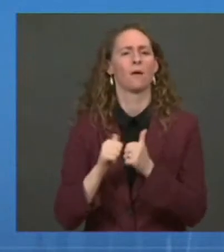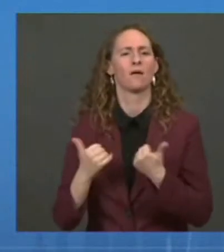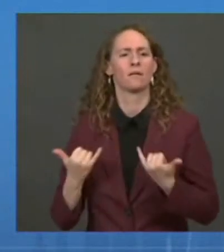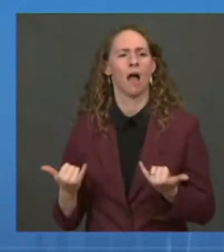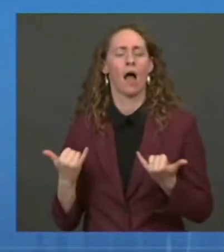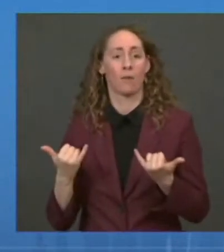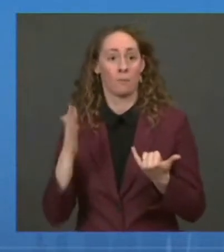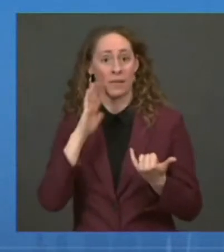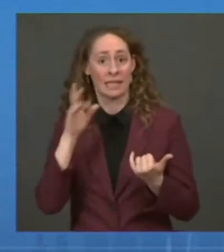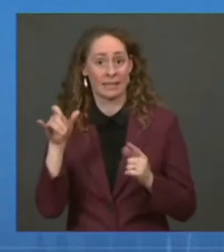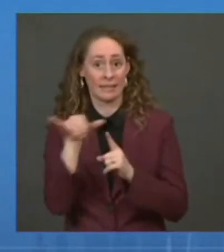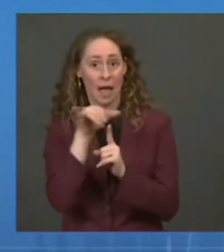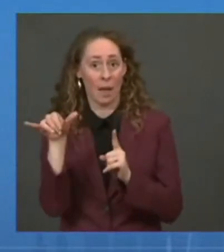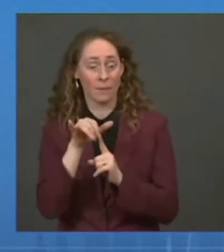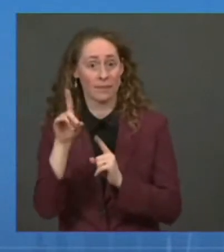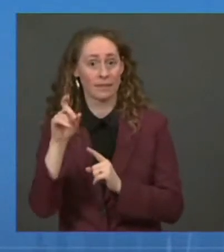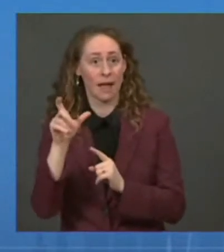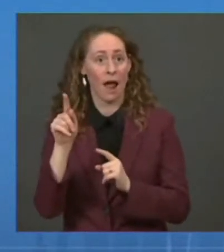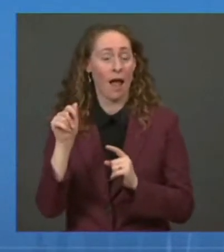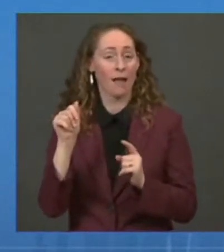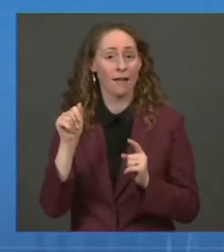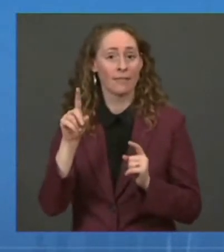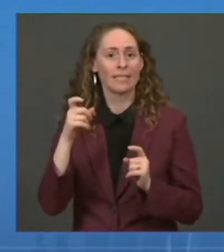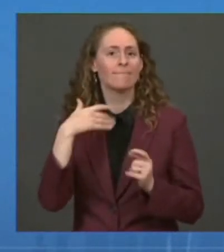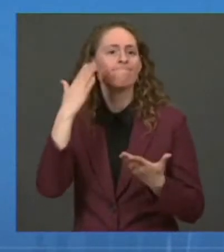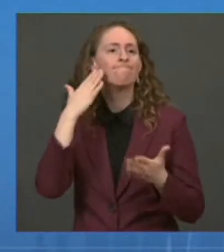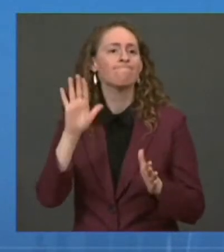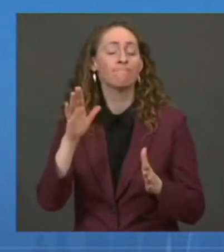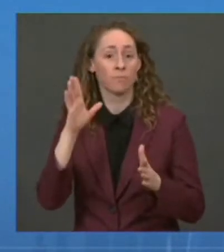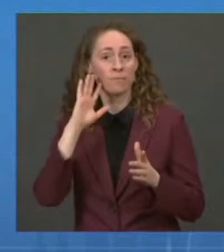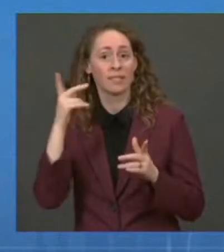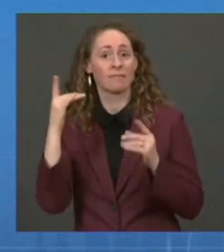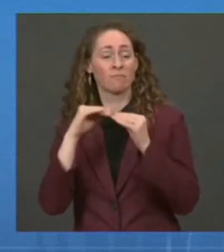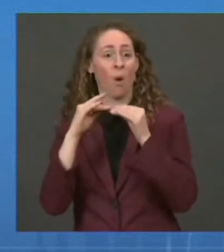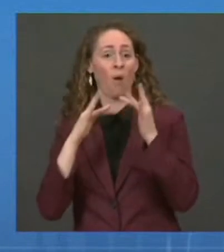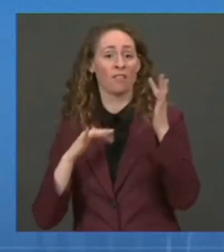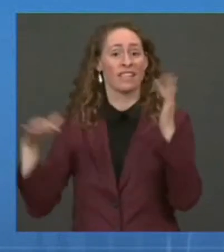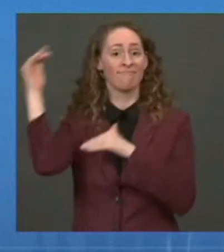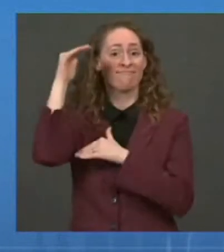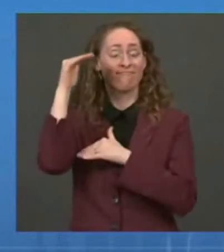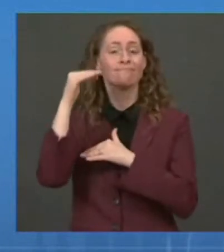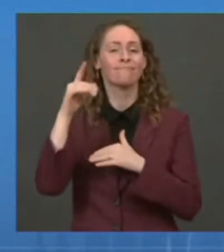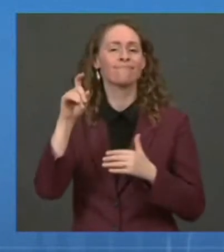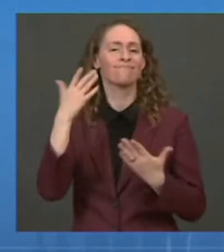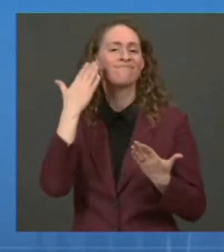HAPPEN HOW WELL IT'S GOING TO COMPETE OR NOT COMPETE WITH